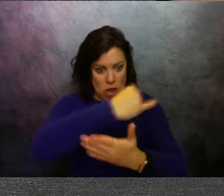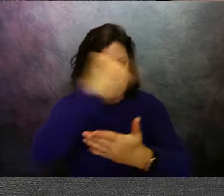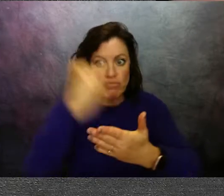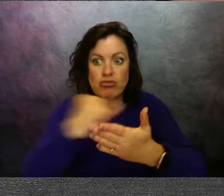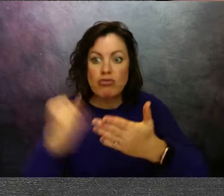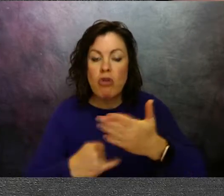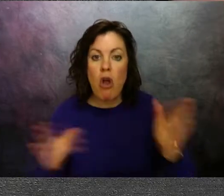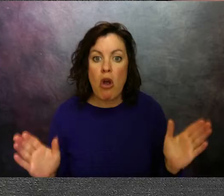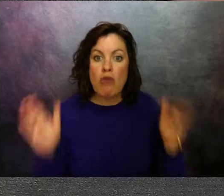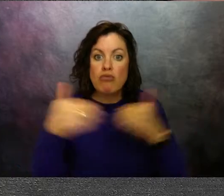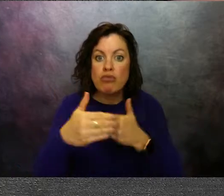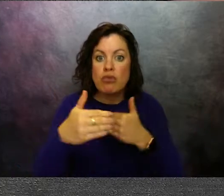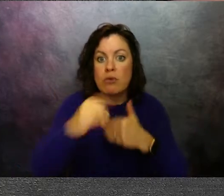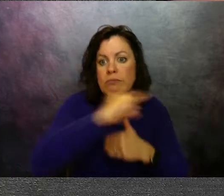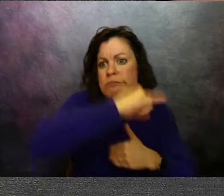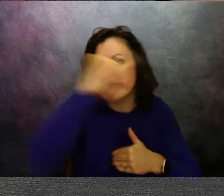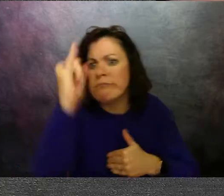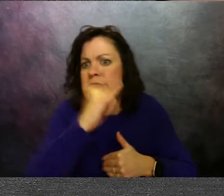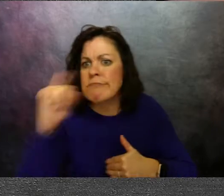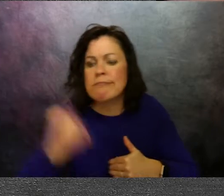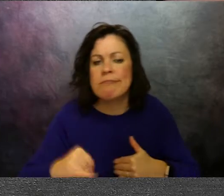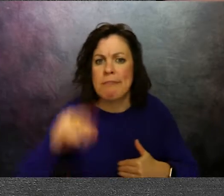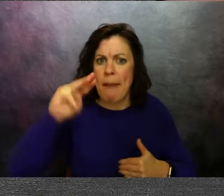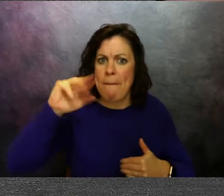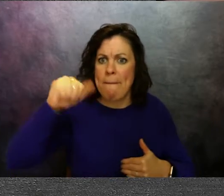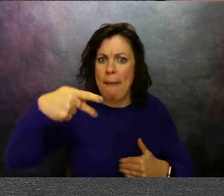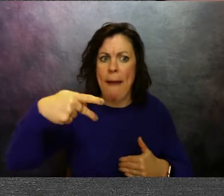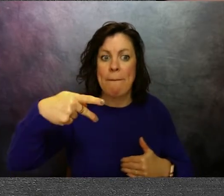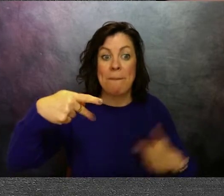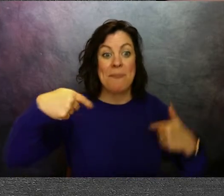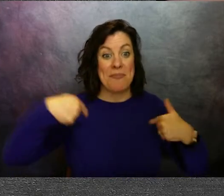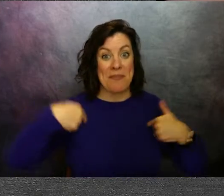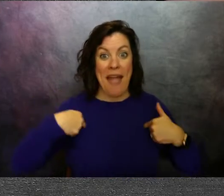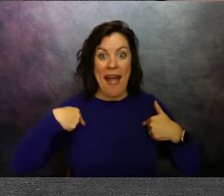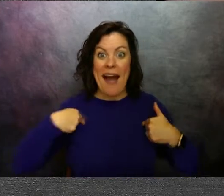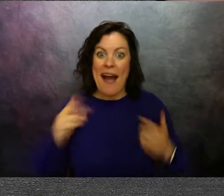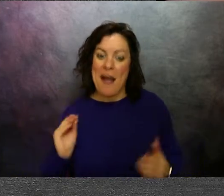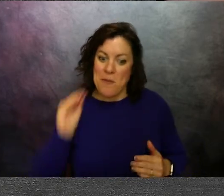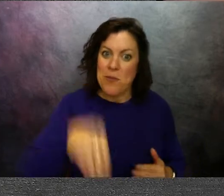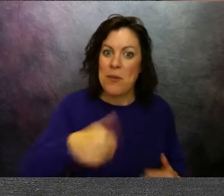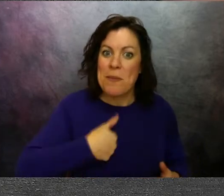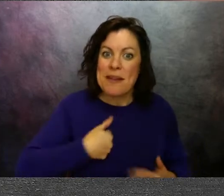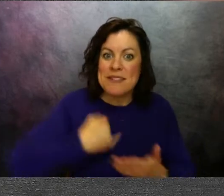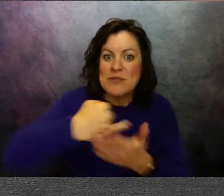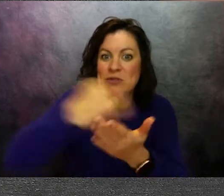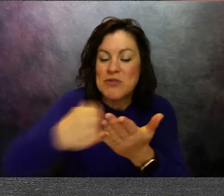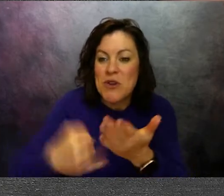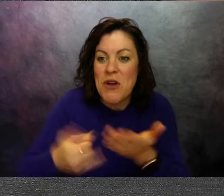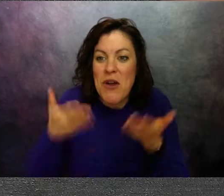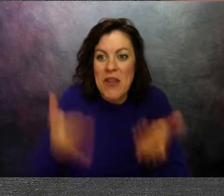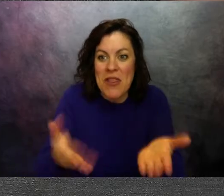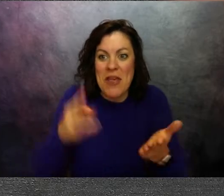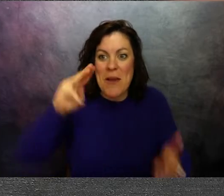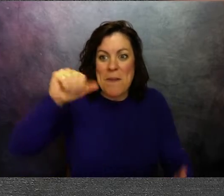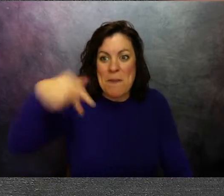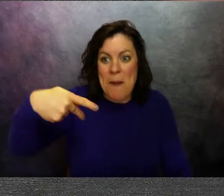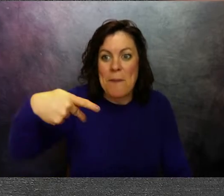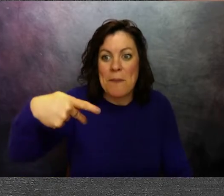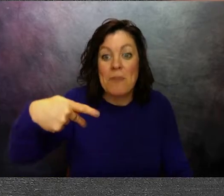This is me on the map of my room. So here she is walking into her room and you can see she